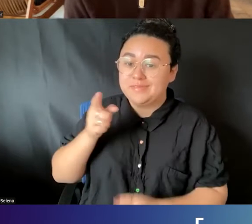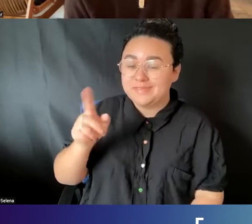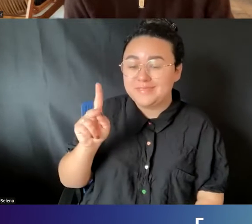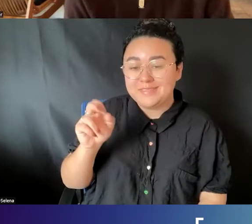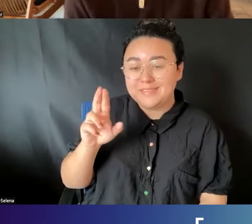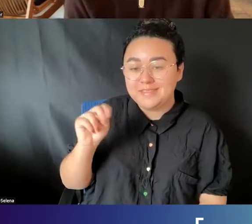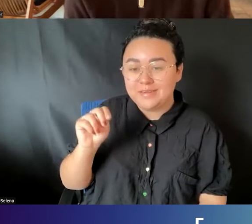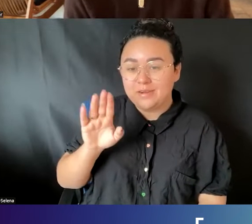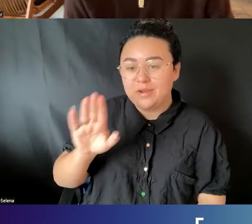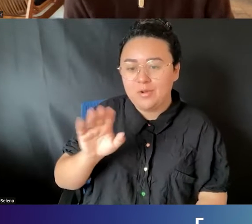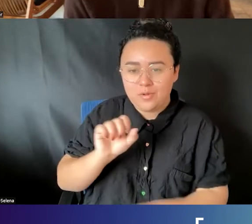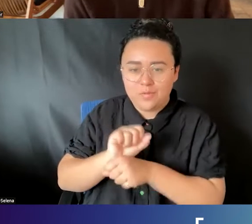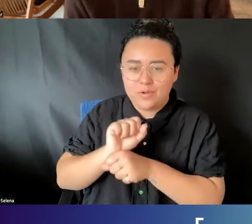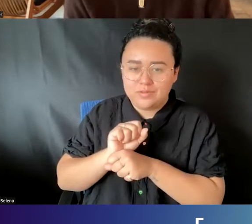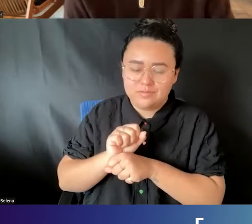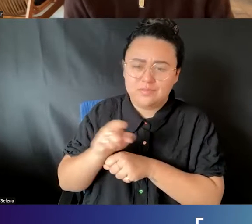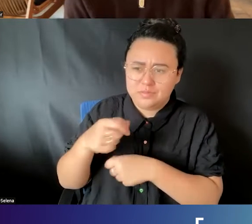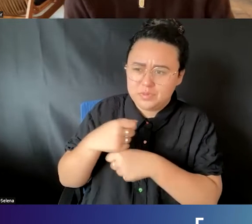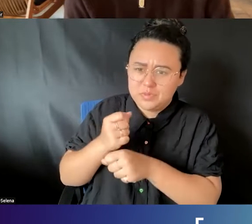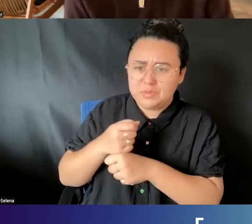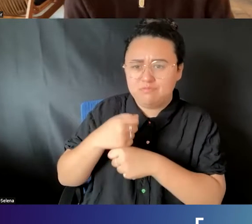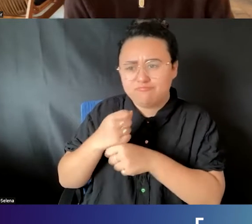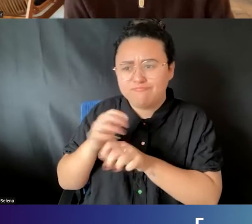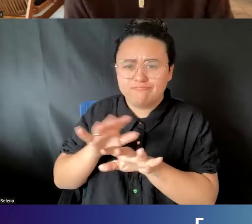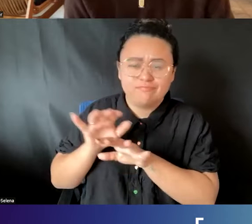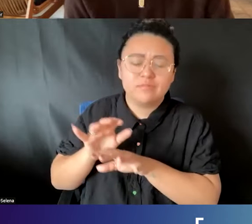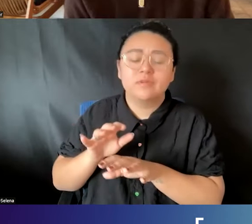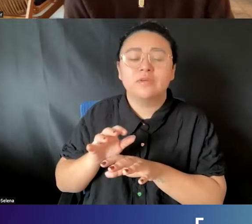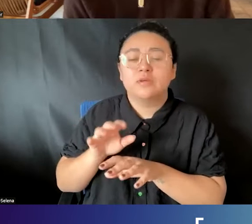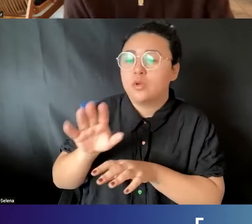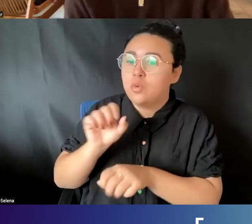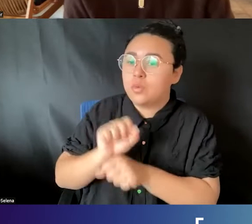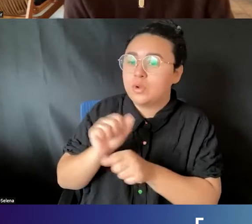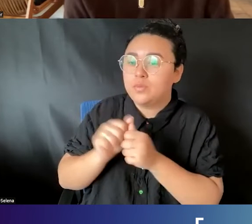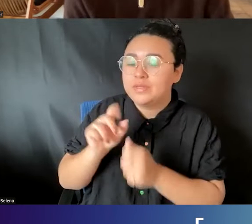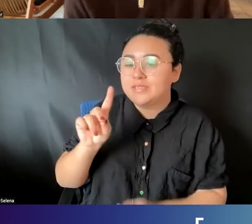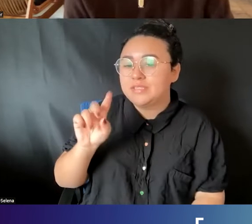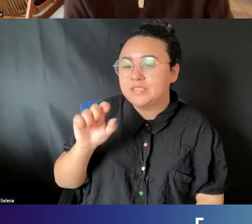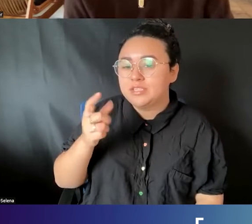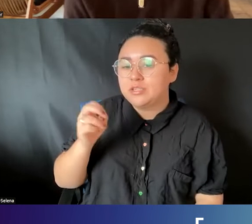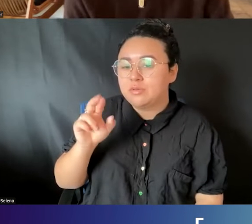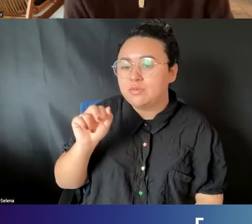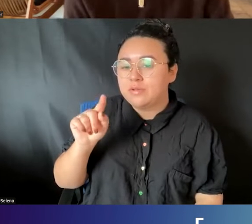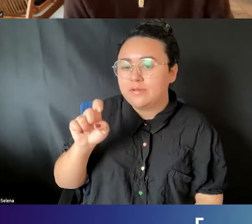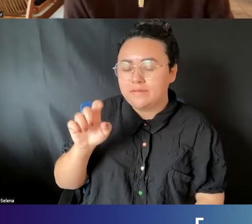but also more specifically her work with to generate films as a kind of film cinephiles.